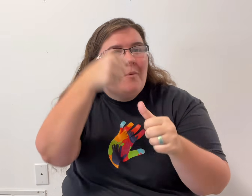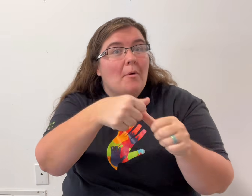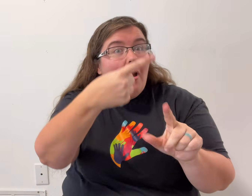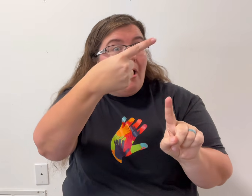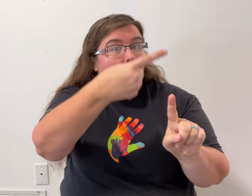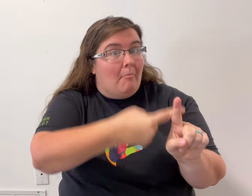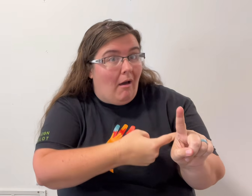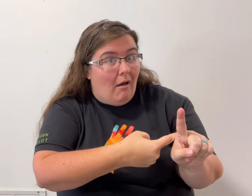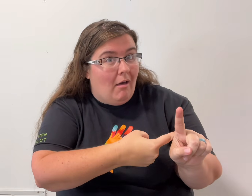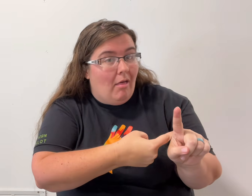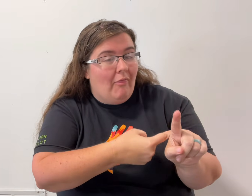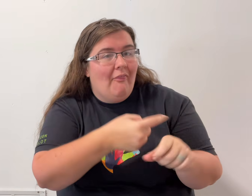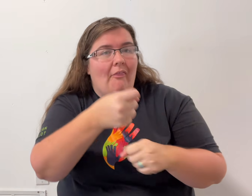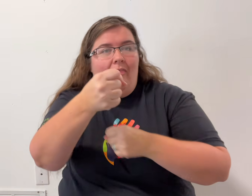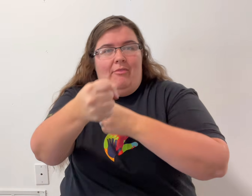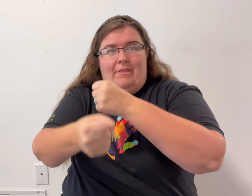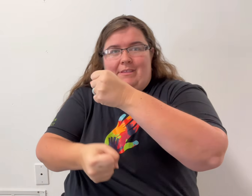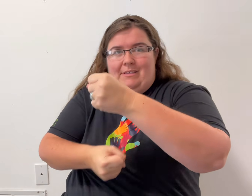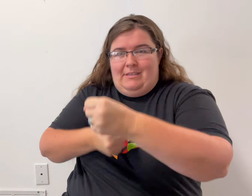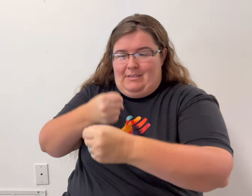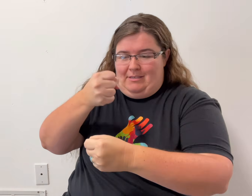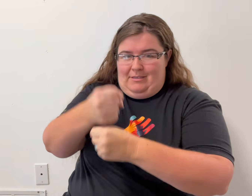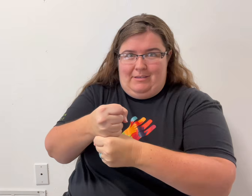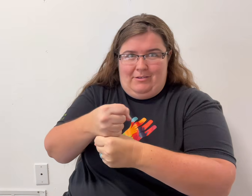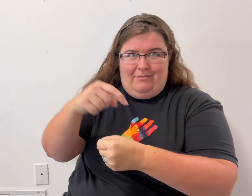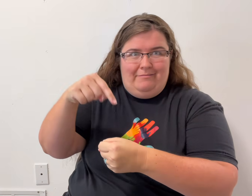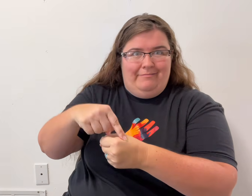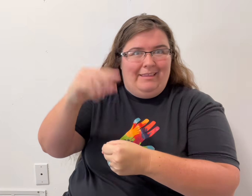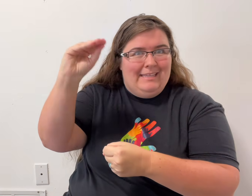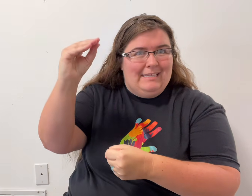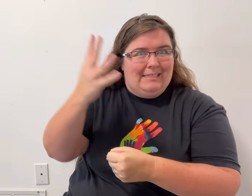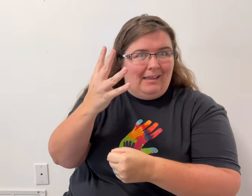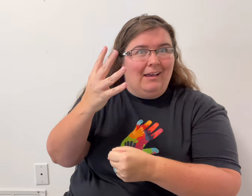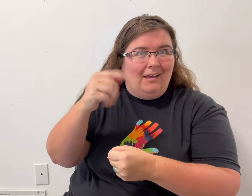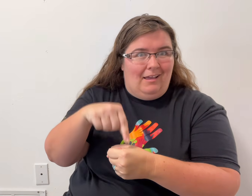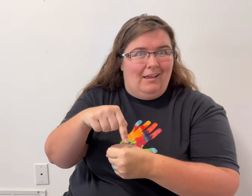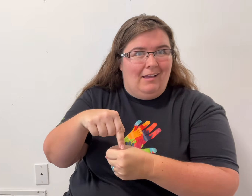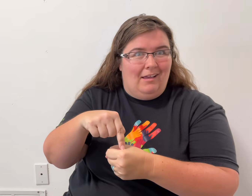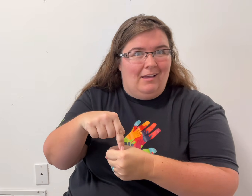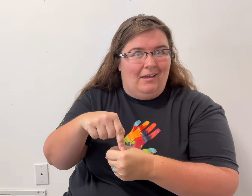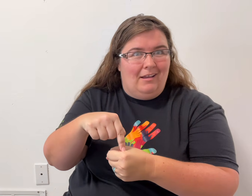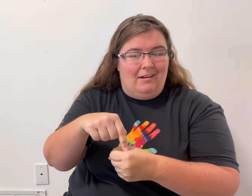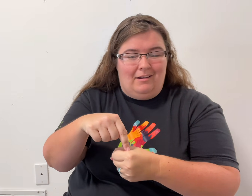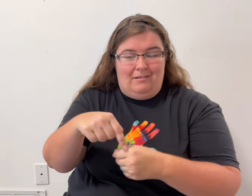Remember MONTH this is YEAR. This hand is the sun